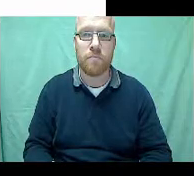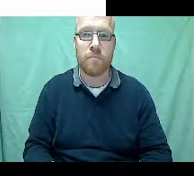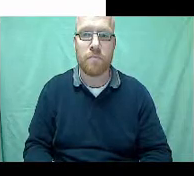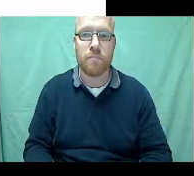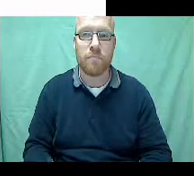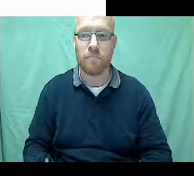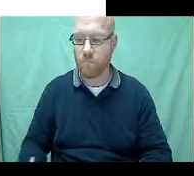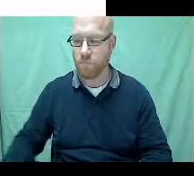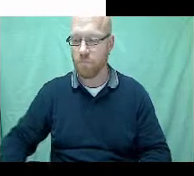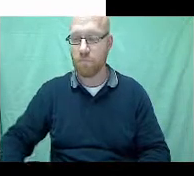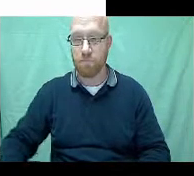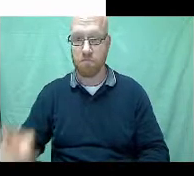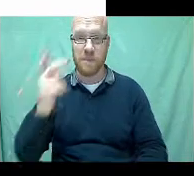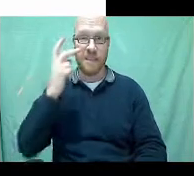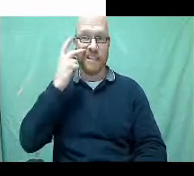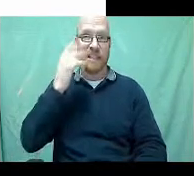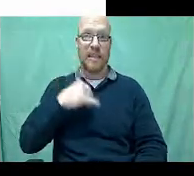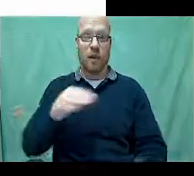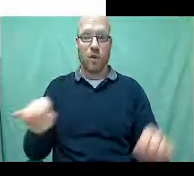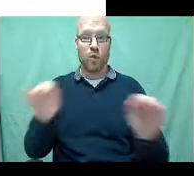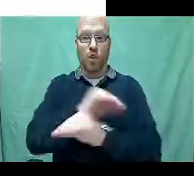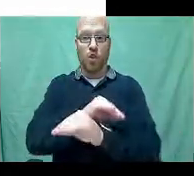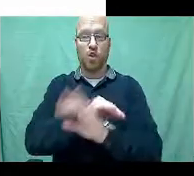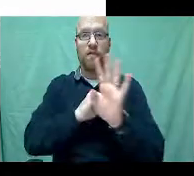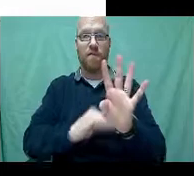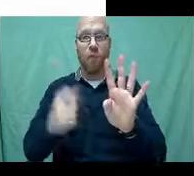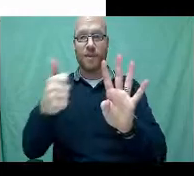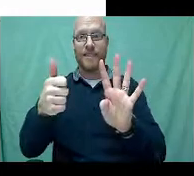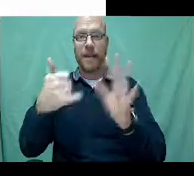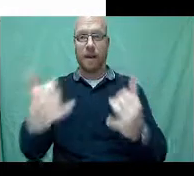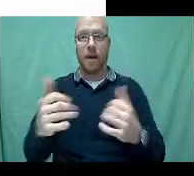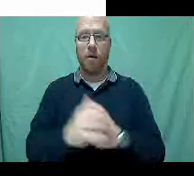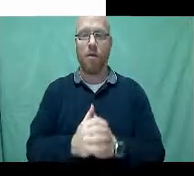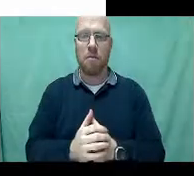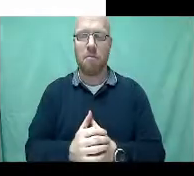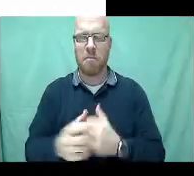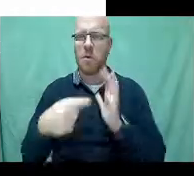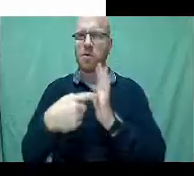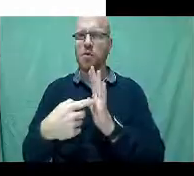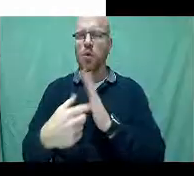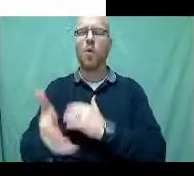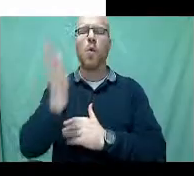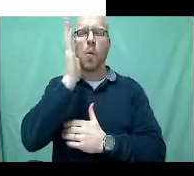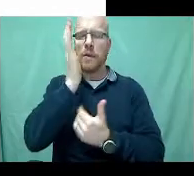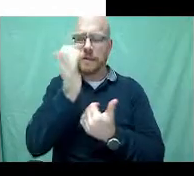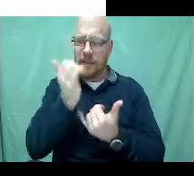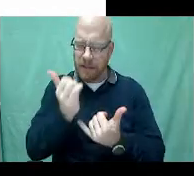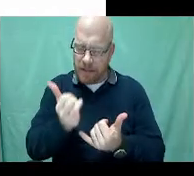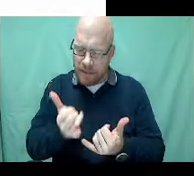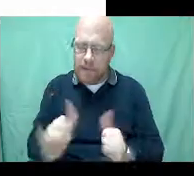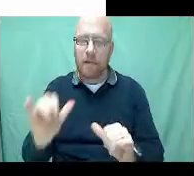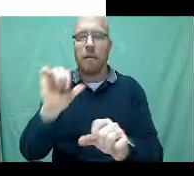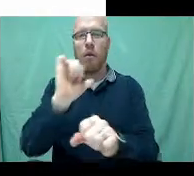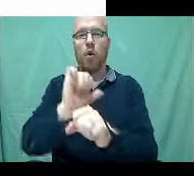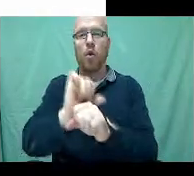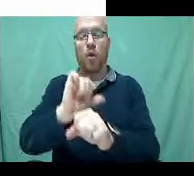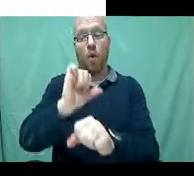Now, you see I've reversed the order, it was 10x plus 4x, now I'm doing 4x plus 10x. It's still going to work out to the same answer.